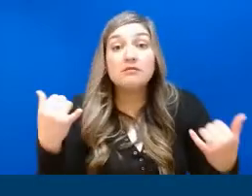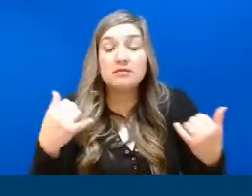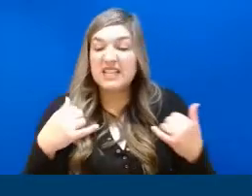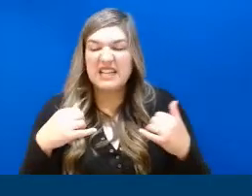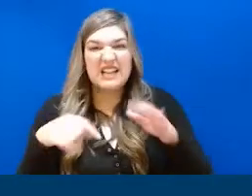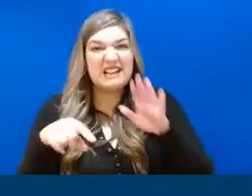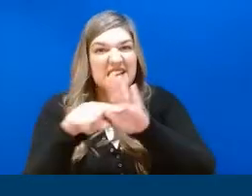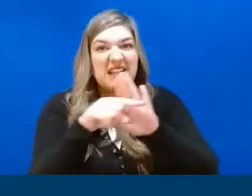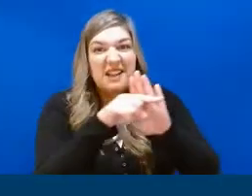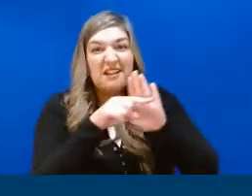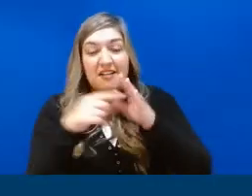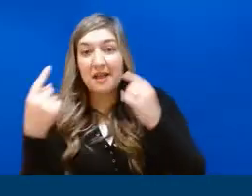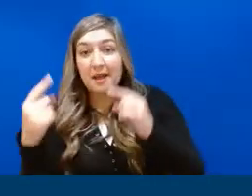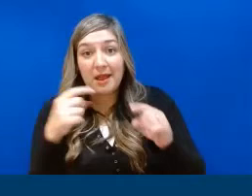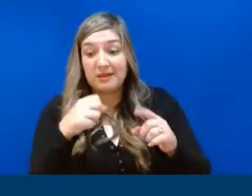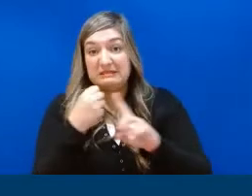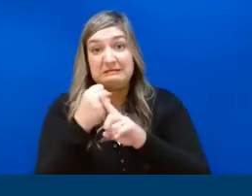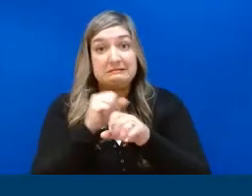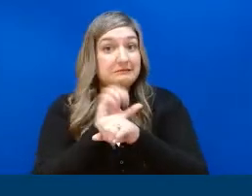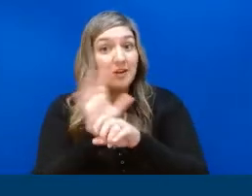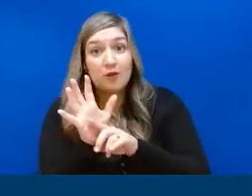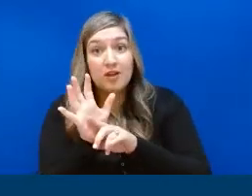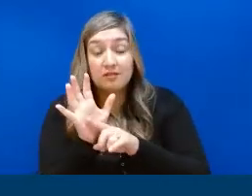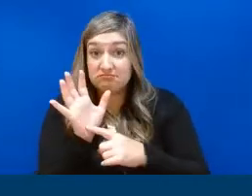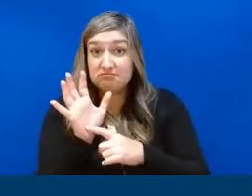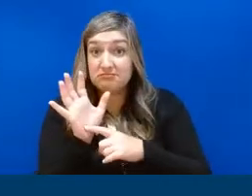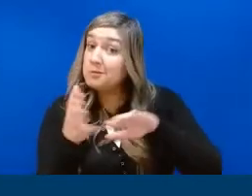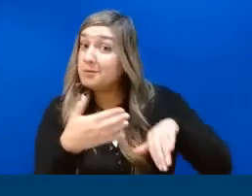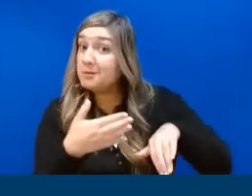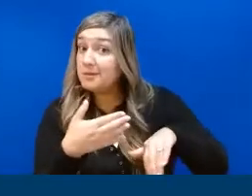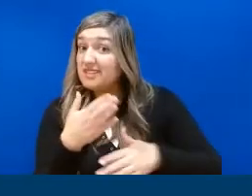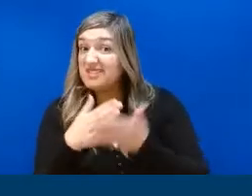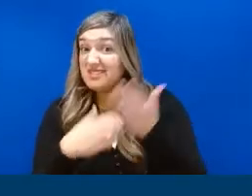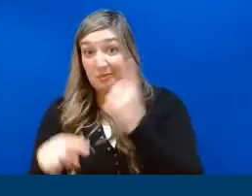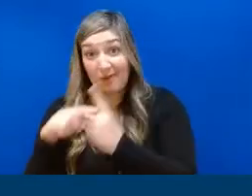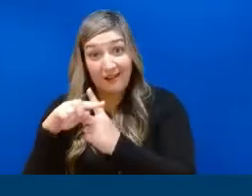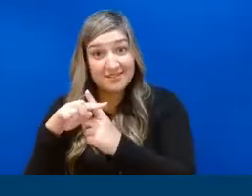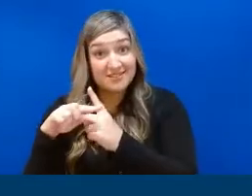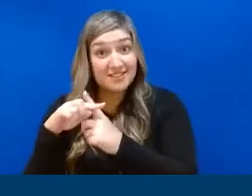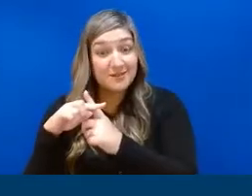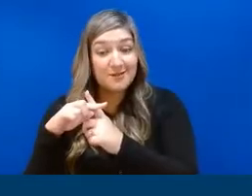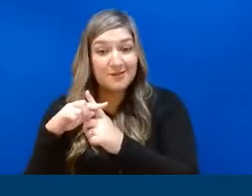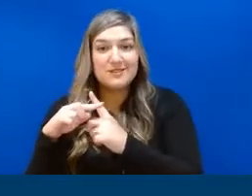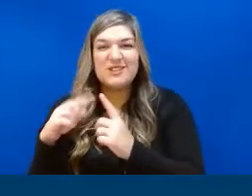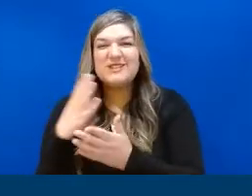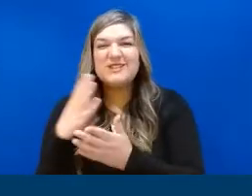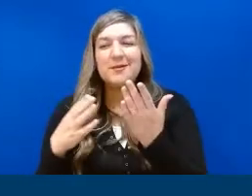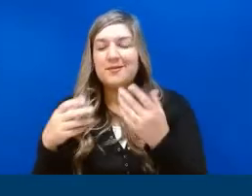from the onset of the pandemic, there have been some positives up, some opportunities for positive changes